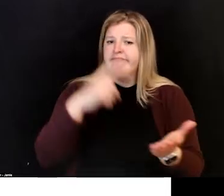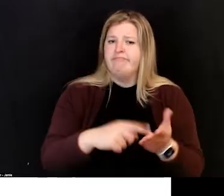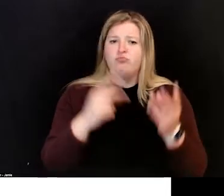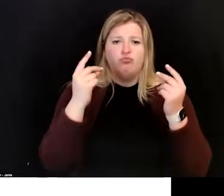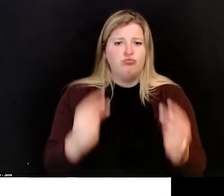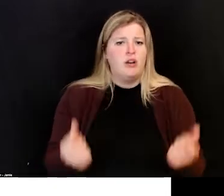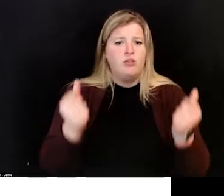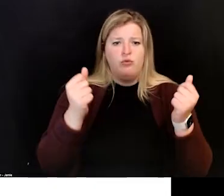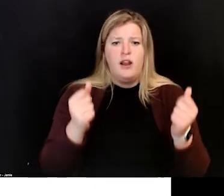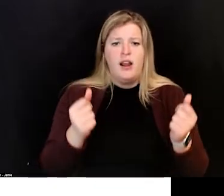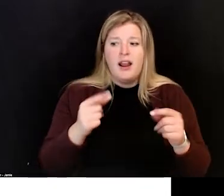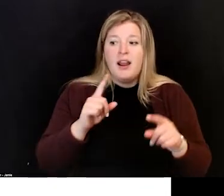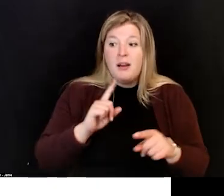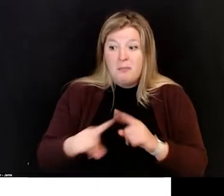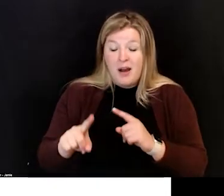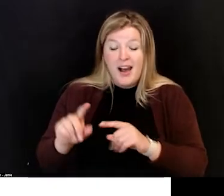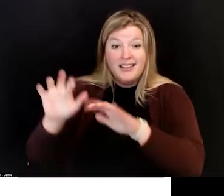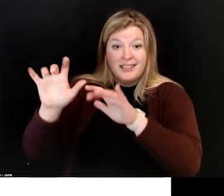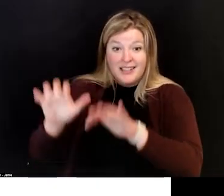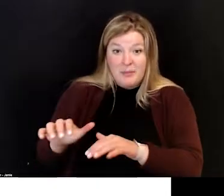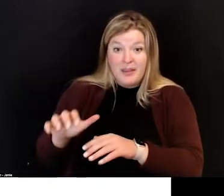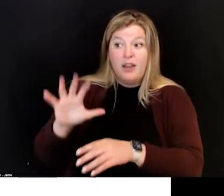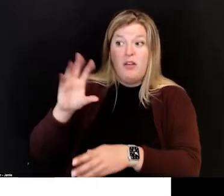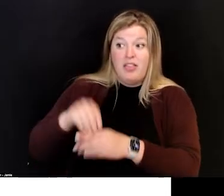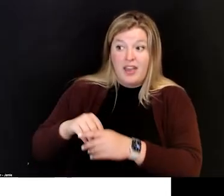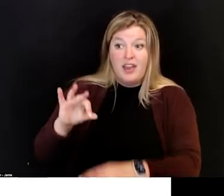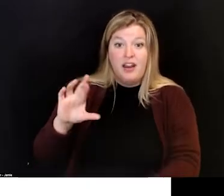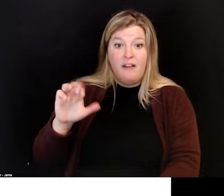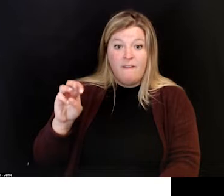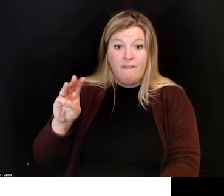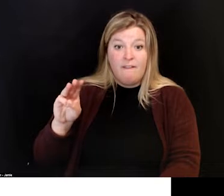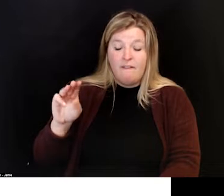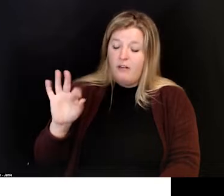But writing it within the framework in a testable way has proven very challenging.